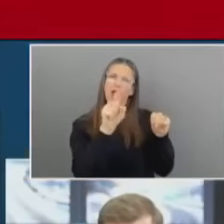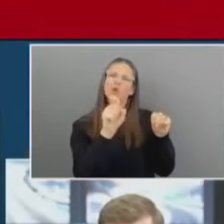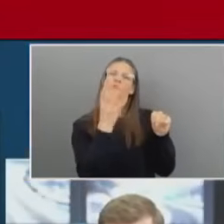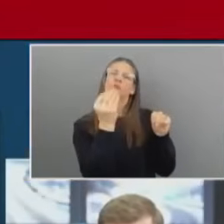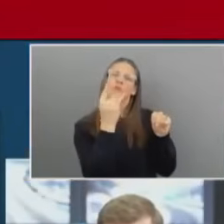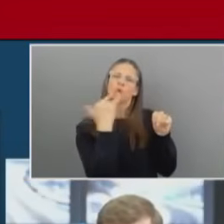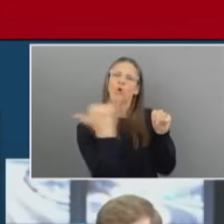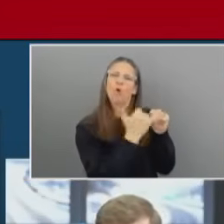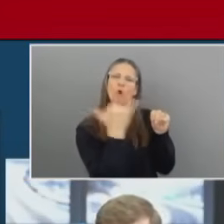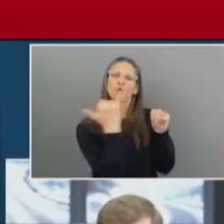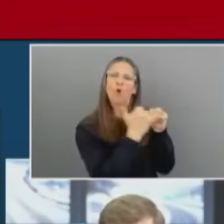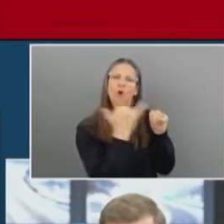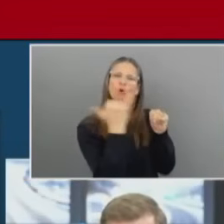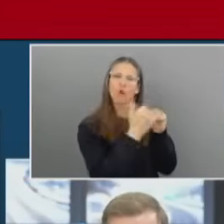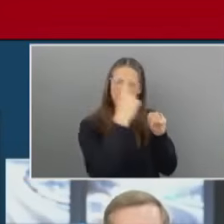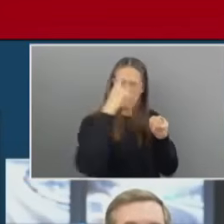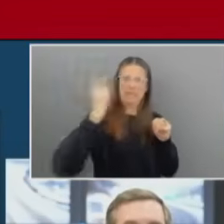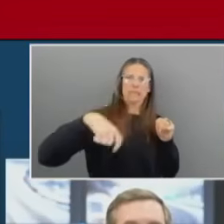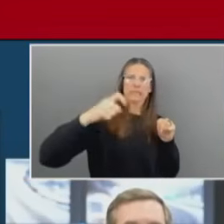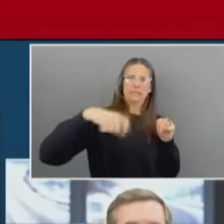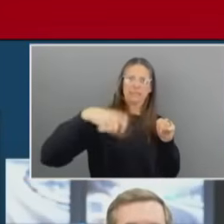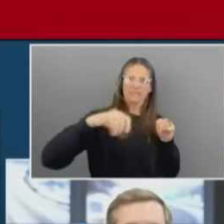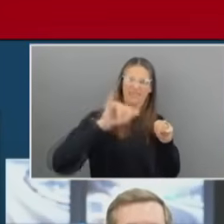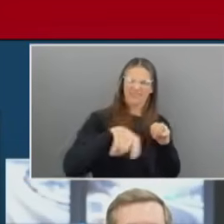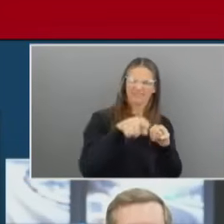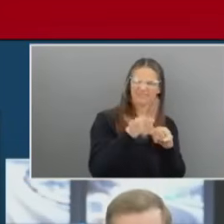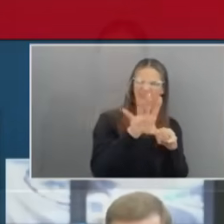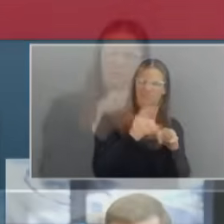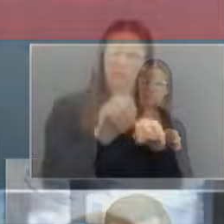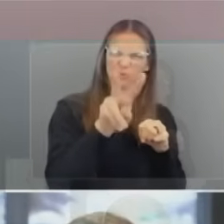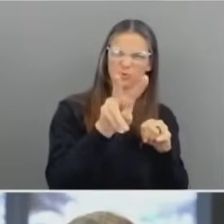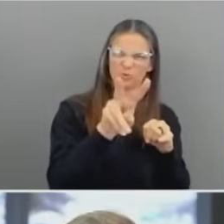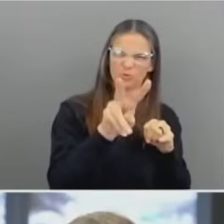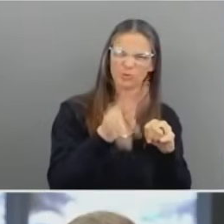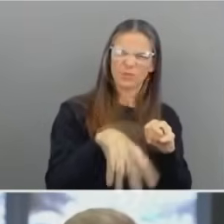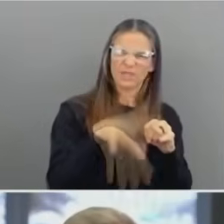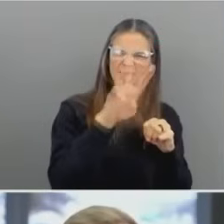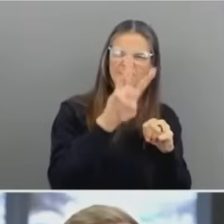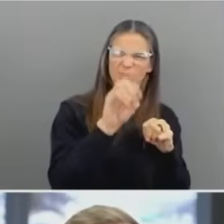KAYYEM HAS ALSO RECEIVED 114 CALLS TO THE UNMET NEEDS LINE.